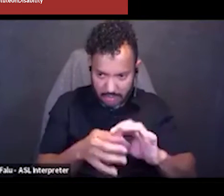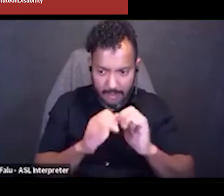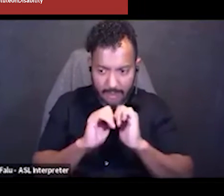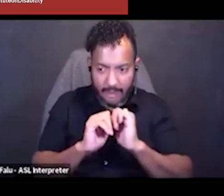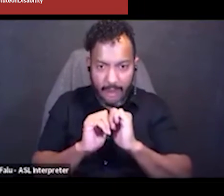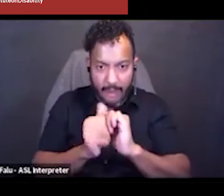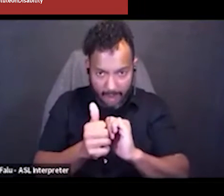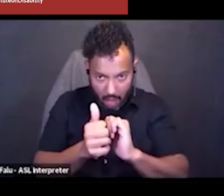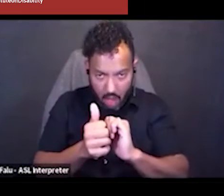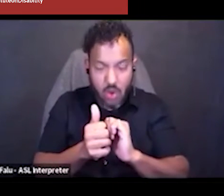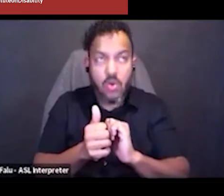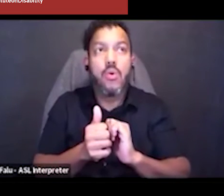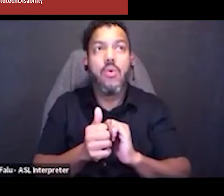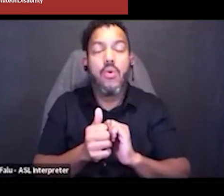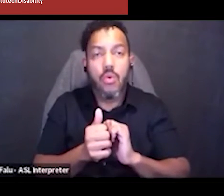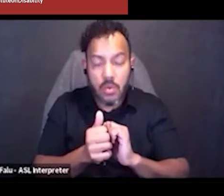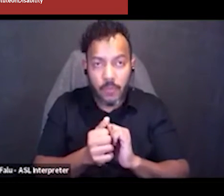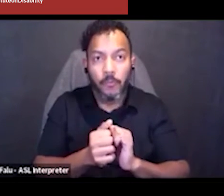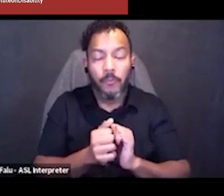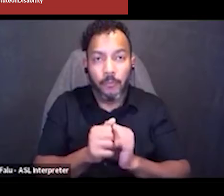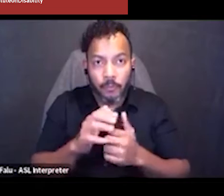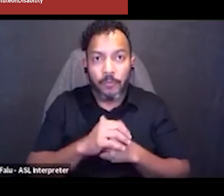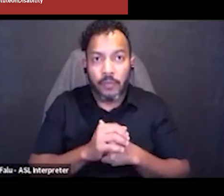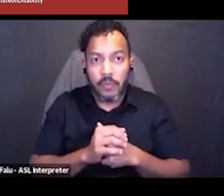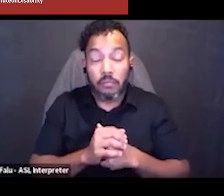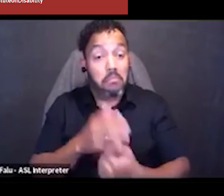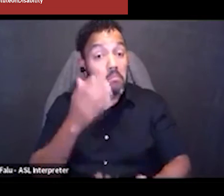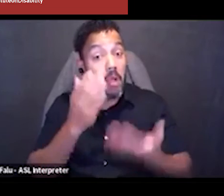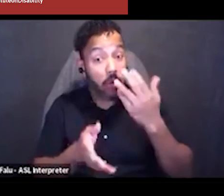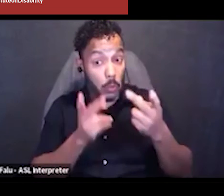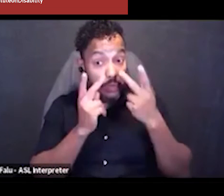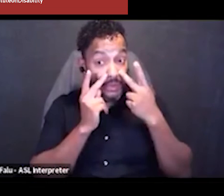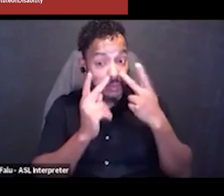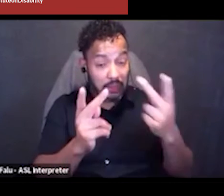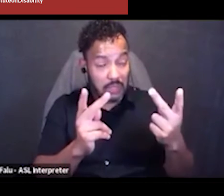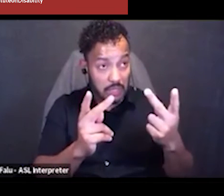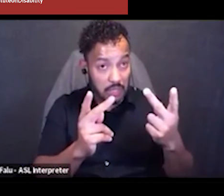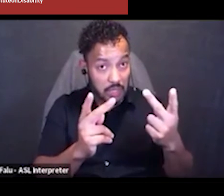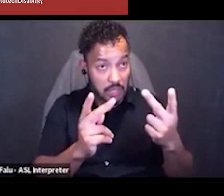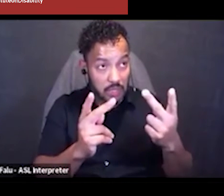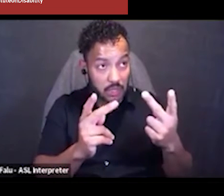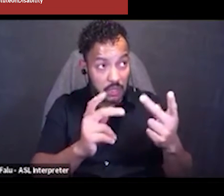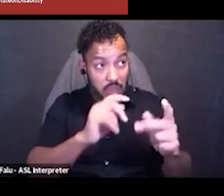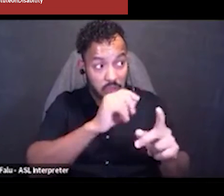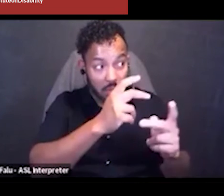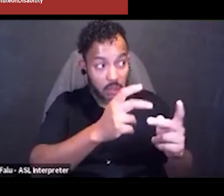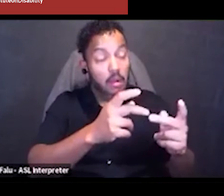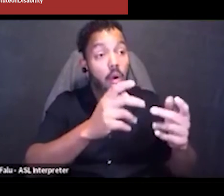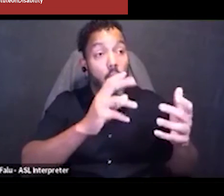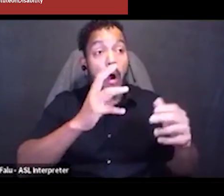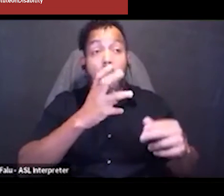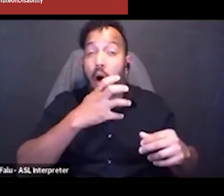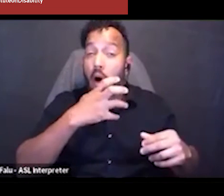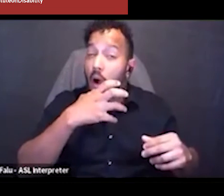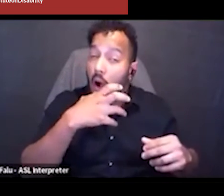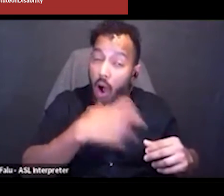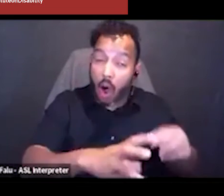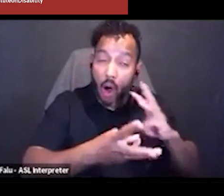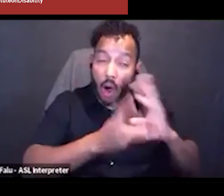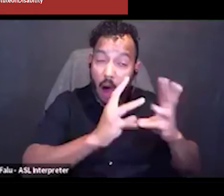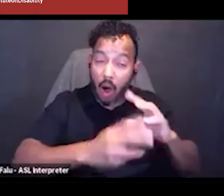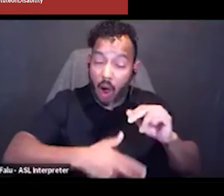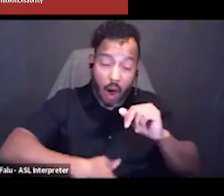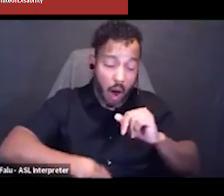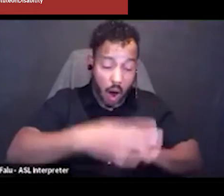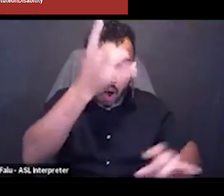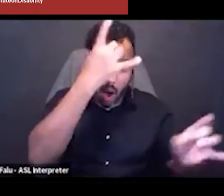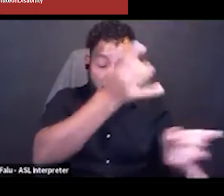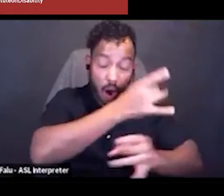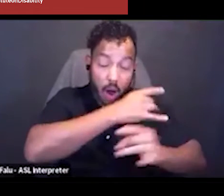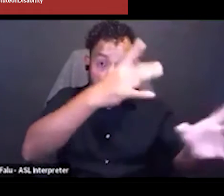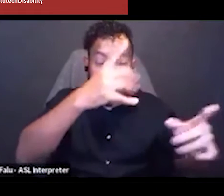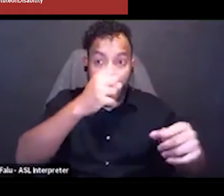hot weather or the unbelievably cold weather or the wet weather or the hurricanes or however